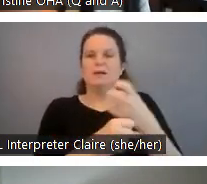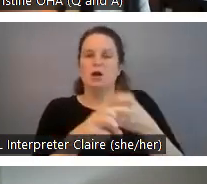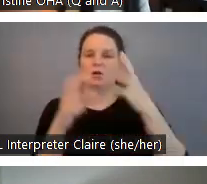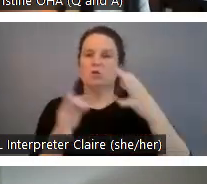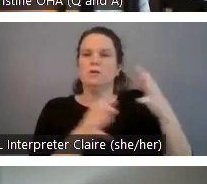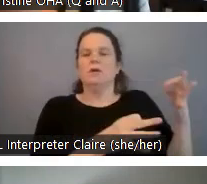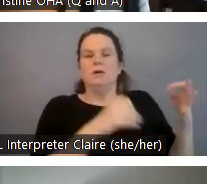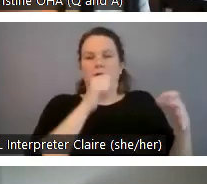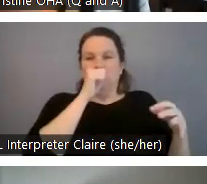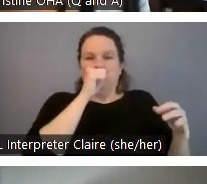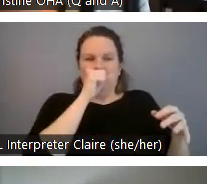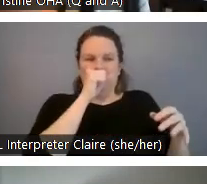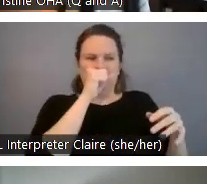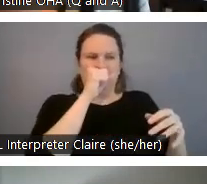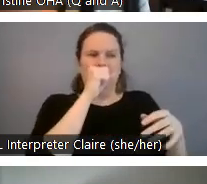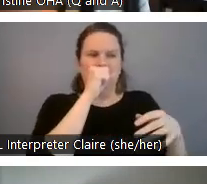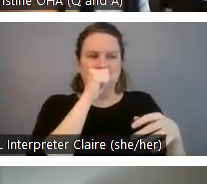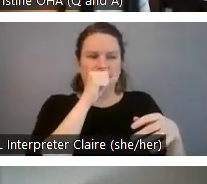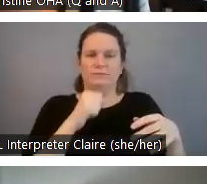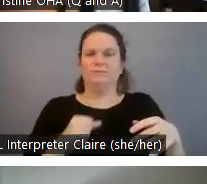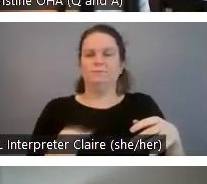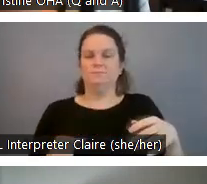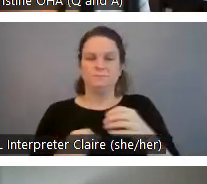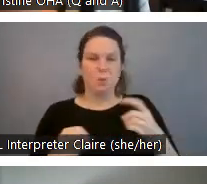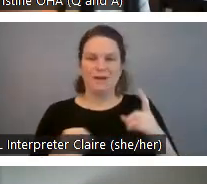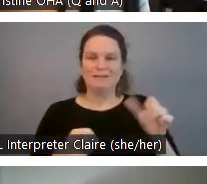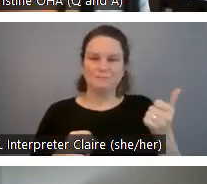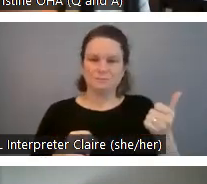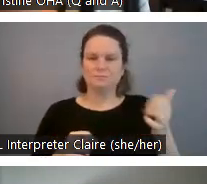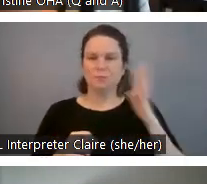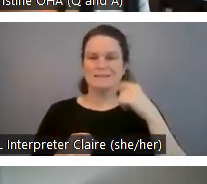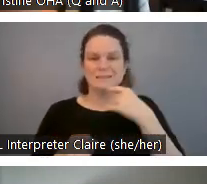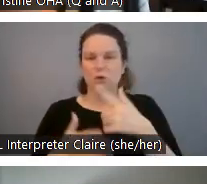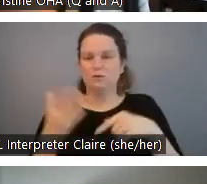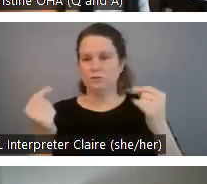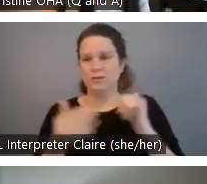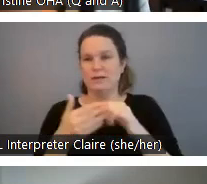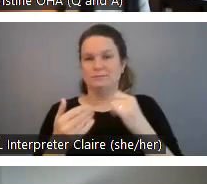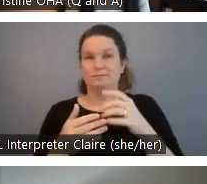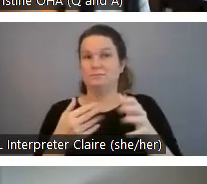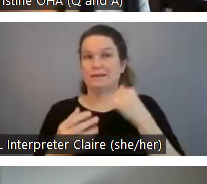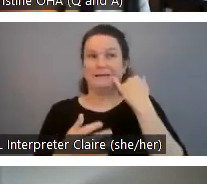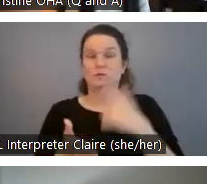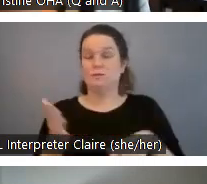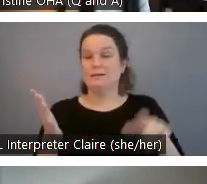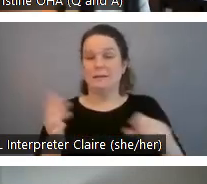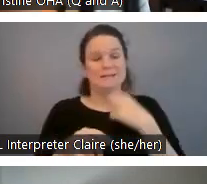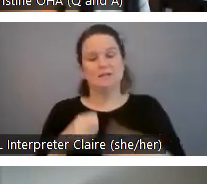nobody's going to tell you to do that, and yet, that might be sometimes what's called for.